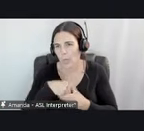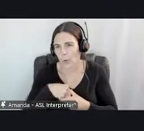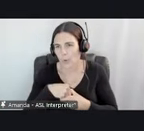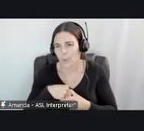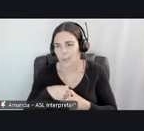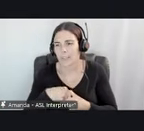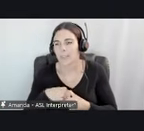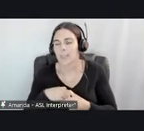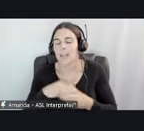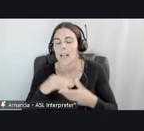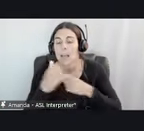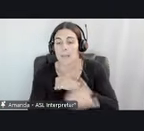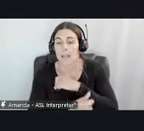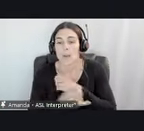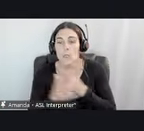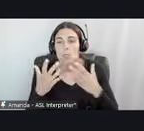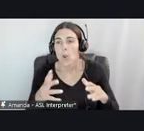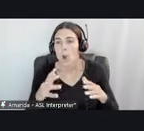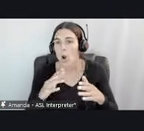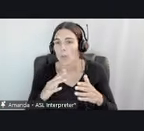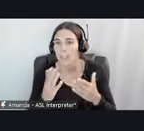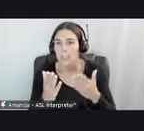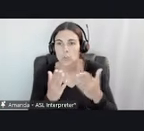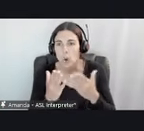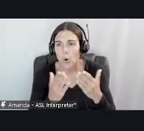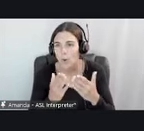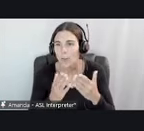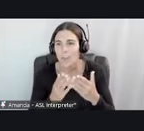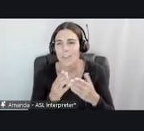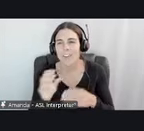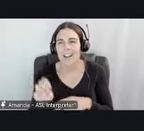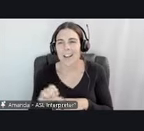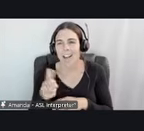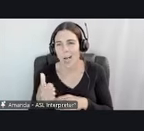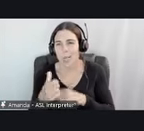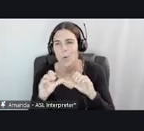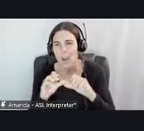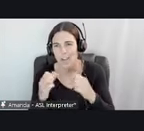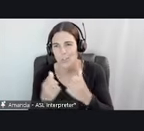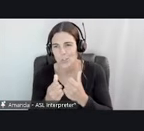and then also sister agency I think Julian has a little bit in there as well and the opportunity